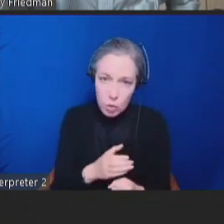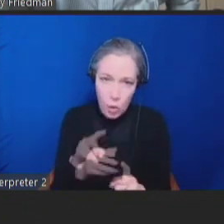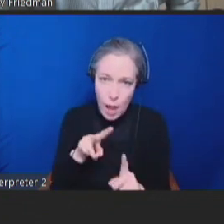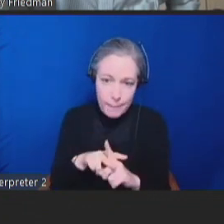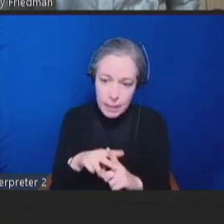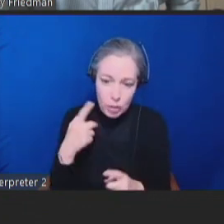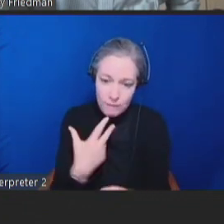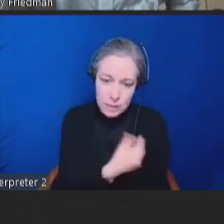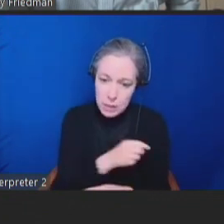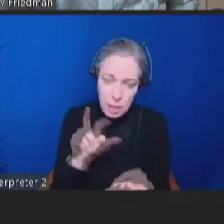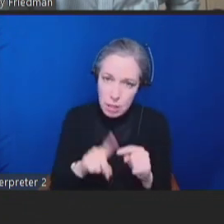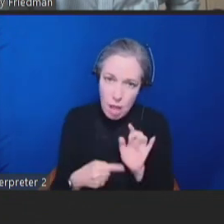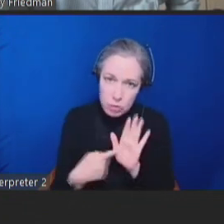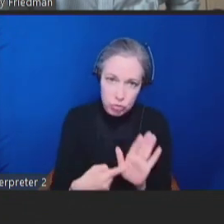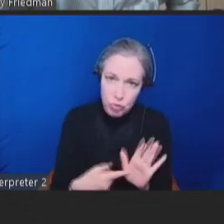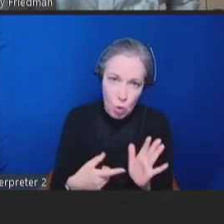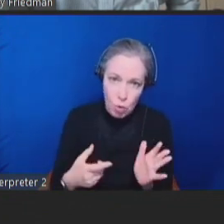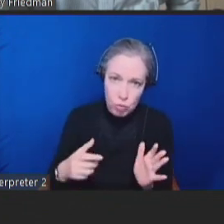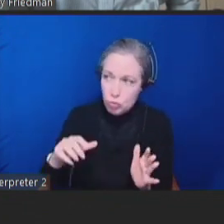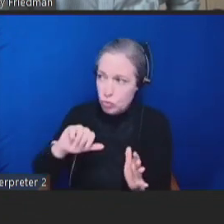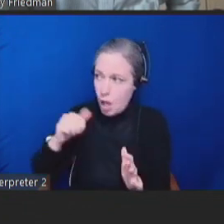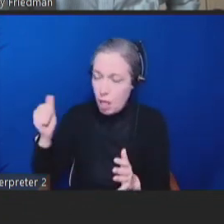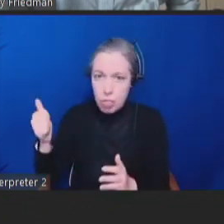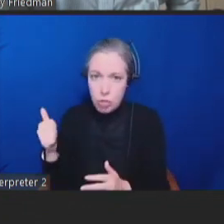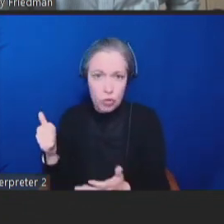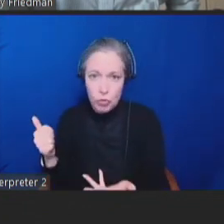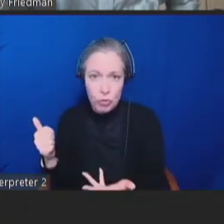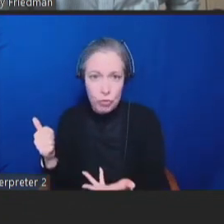applications of other cancer therapeutics, such as cytotoxics and targeted therapies,